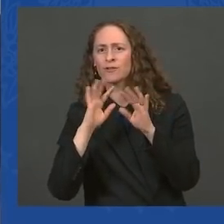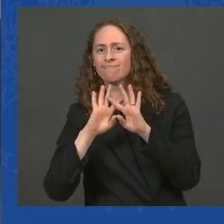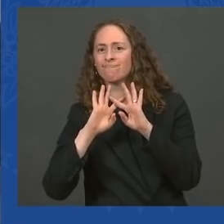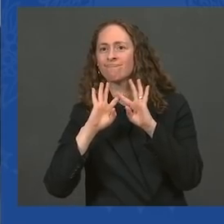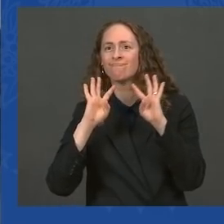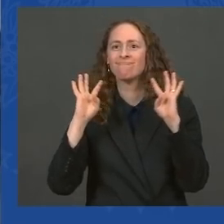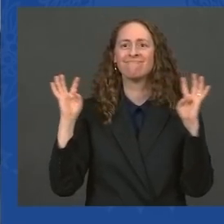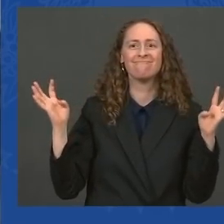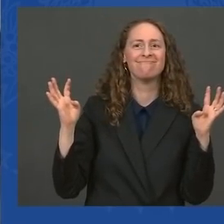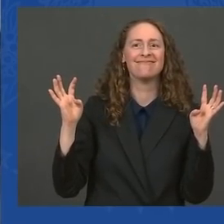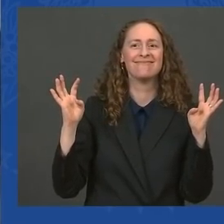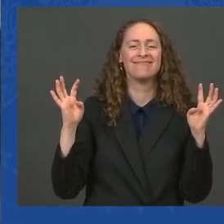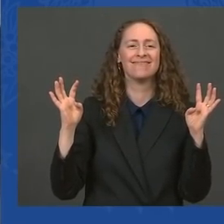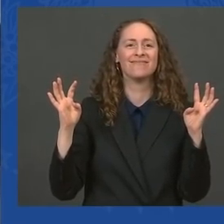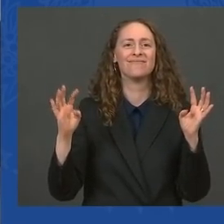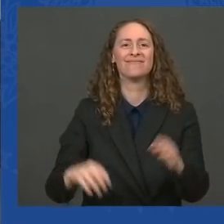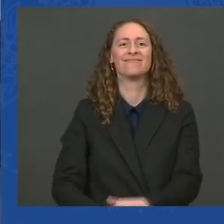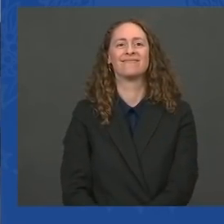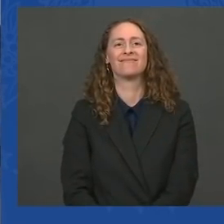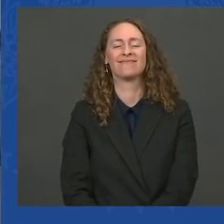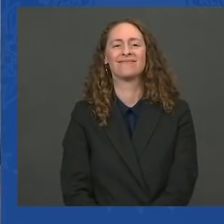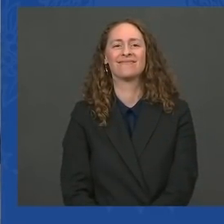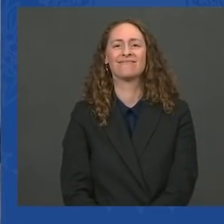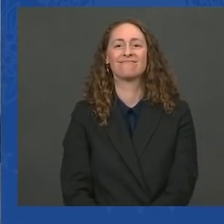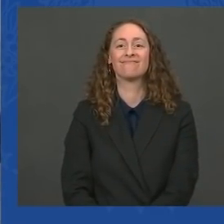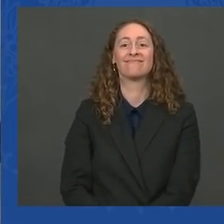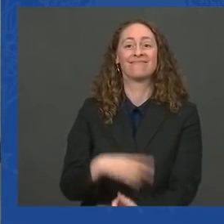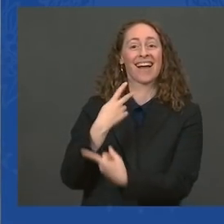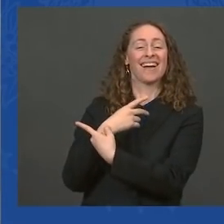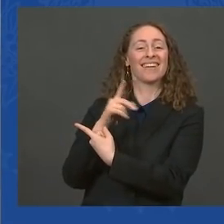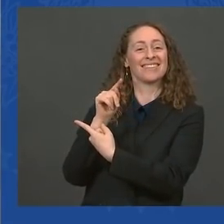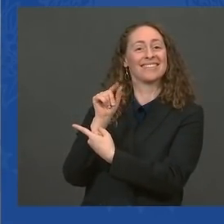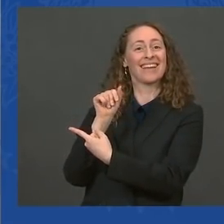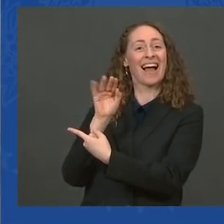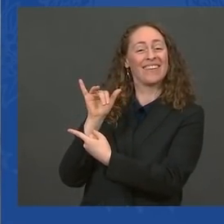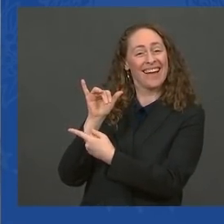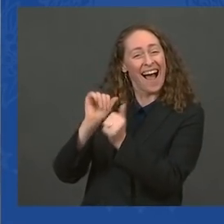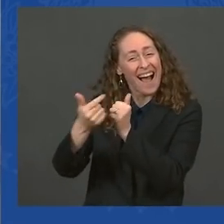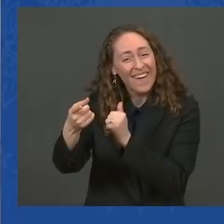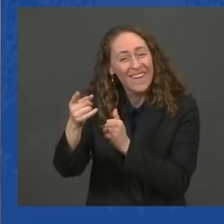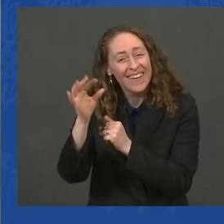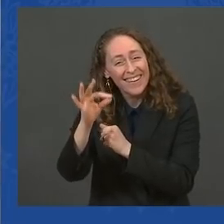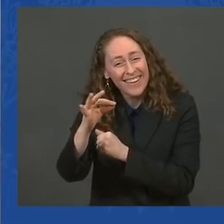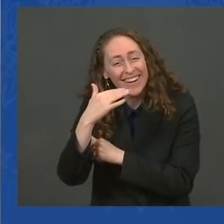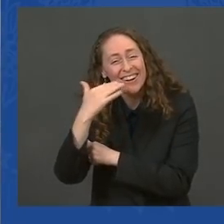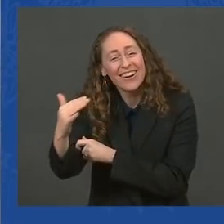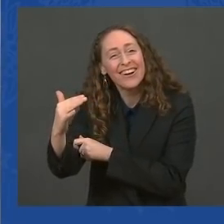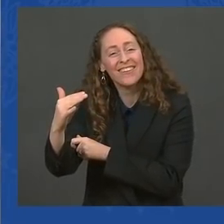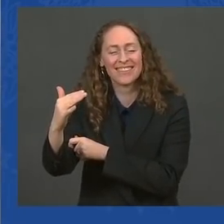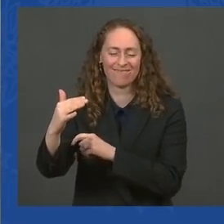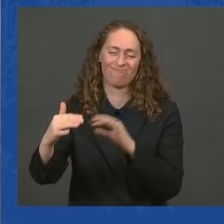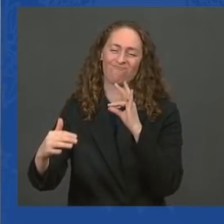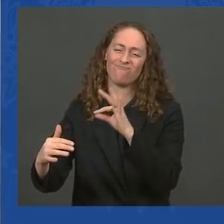Tammy. God love you. How you doing? Female Speaker: I'm good. Thank you. The President: You are good. You did it.